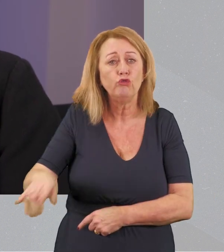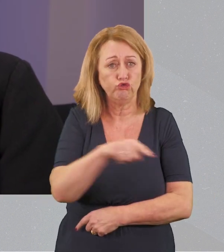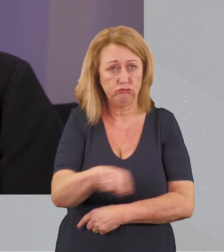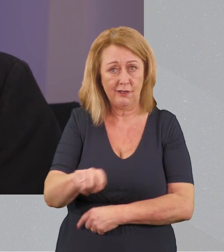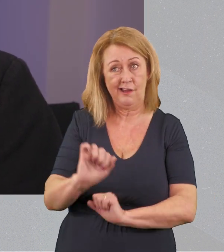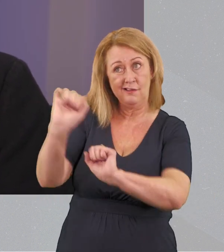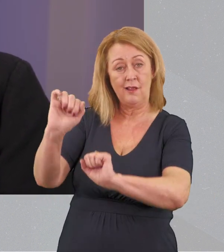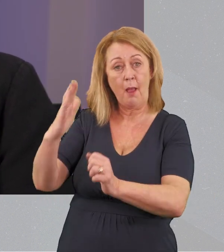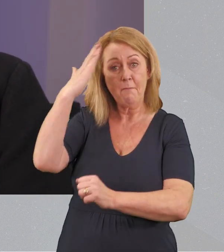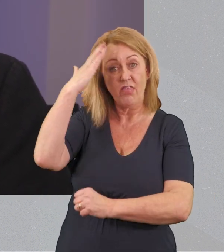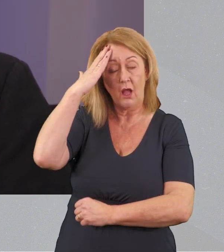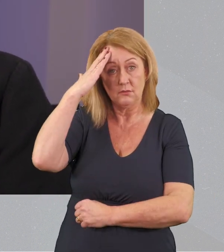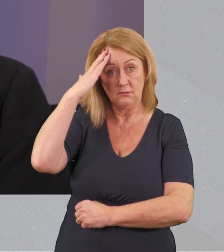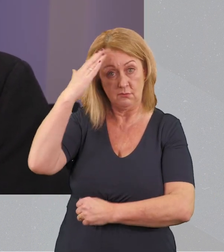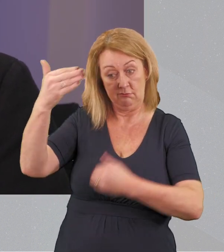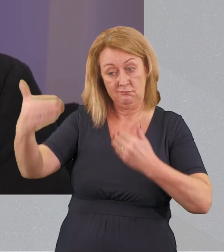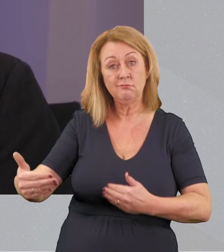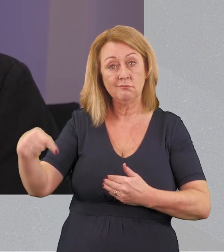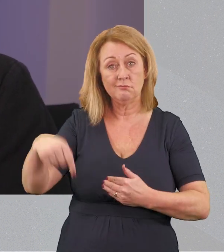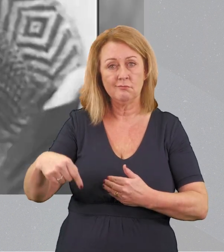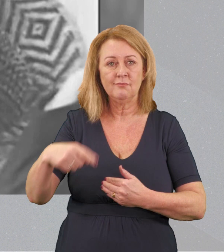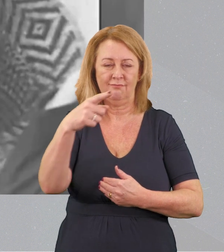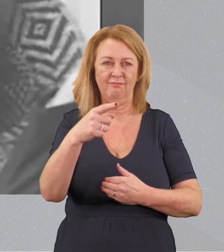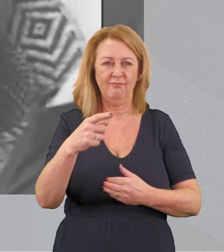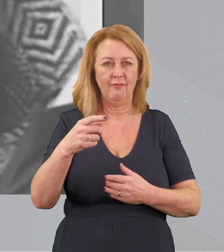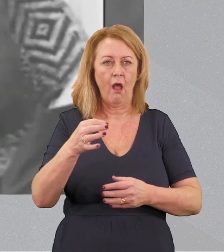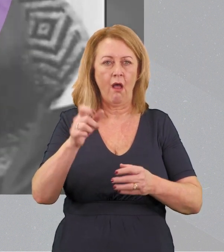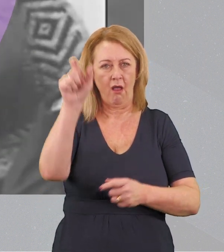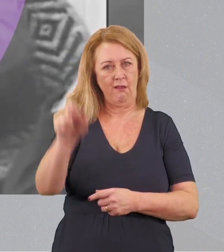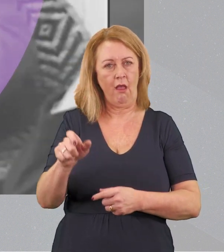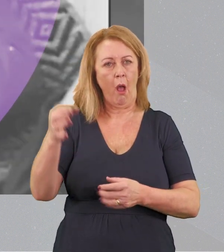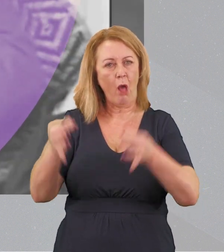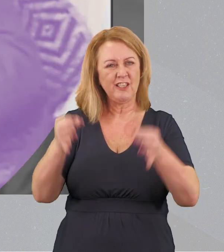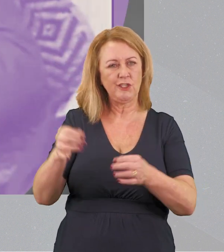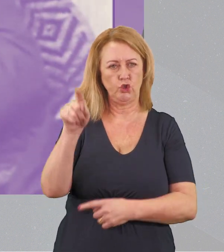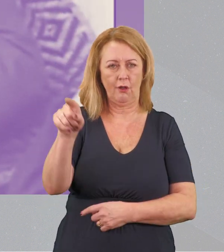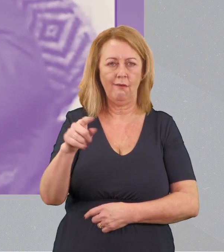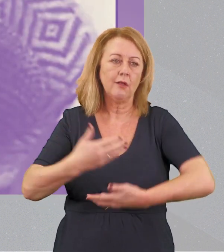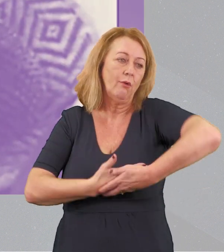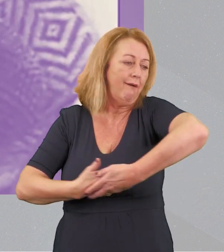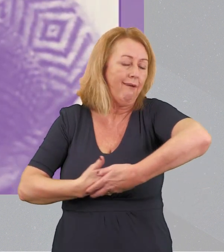for children and their mothers within a generation. You know, politicians love to cuddle a baby, but